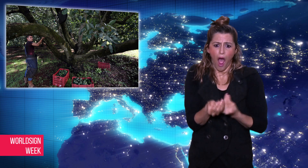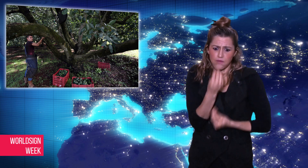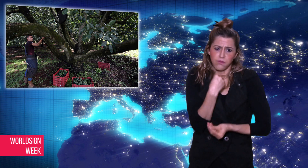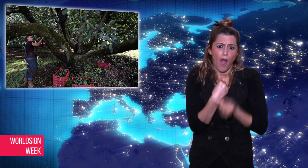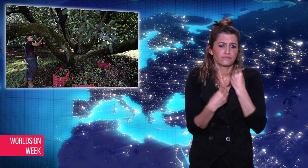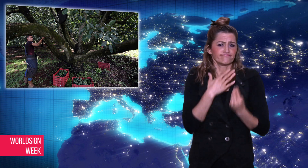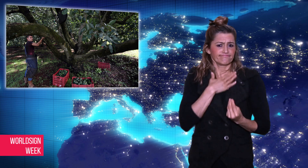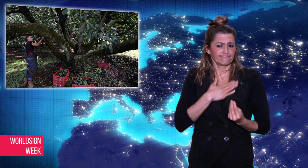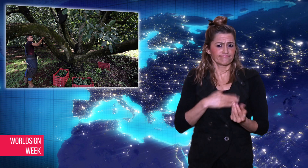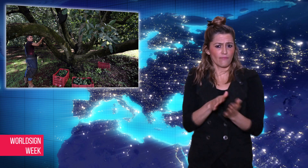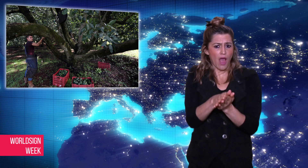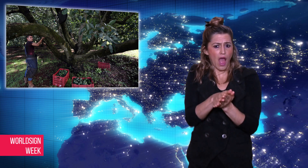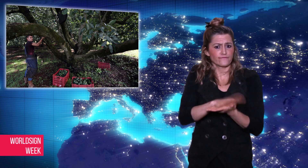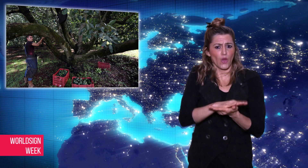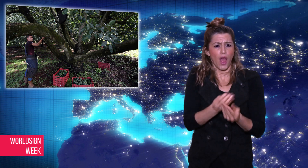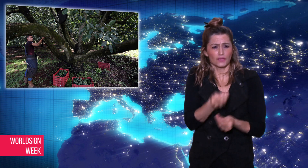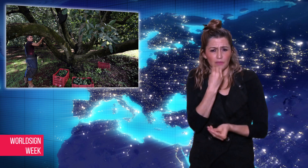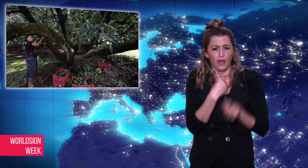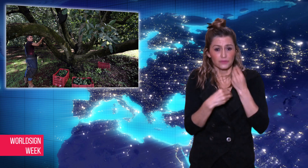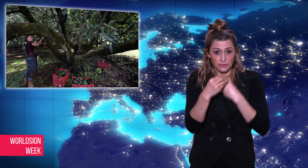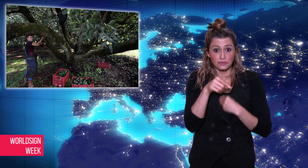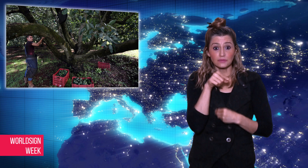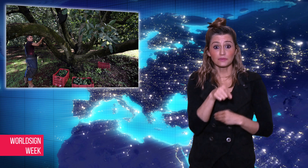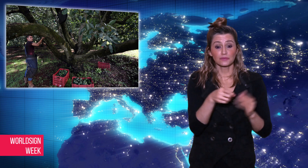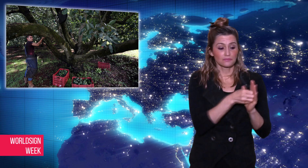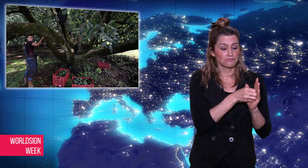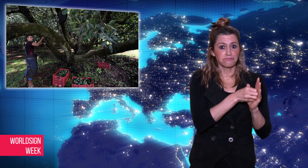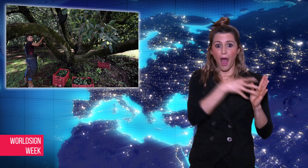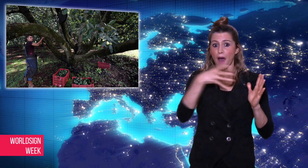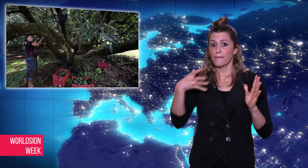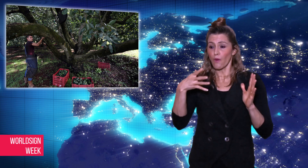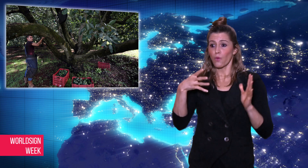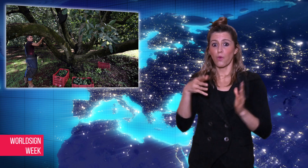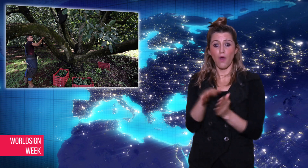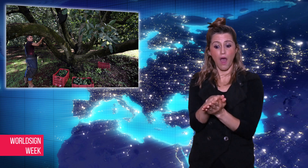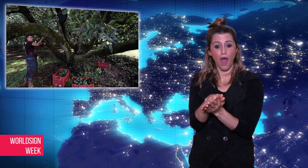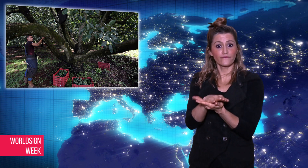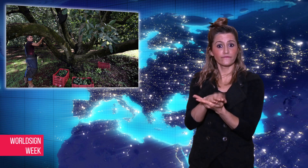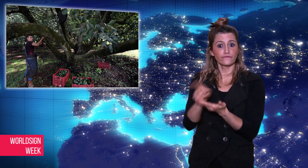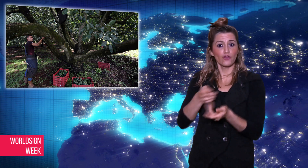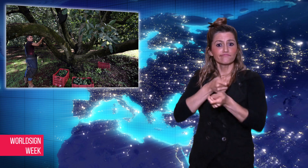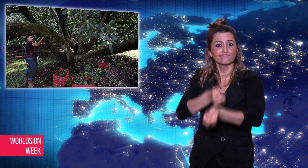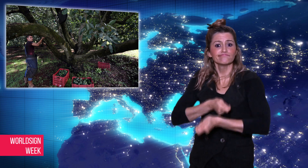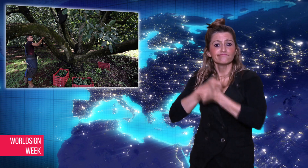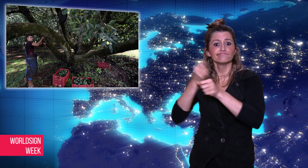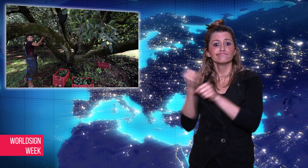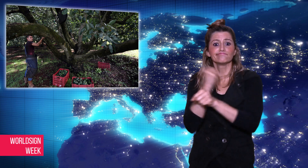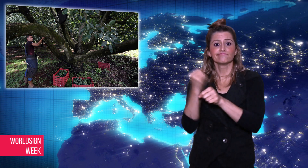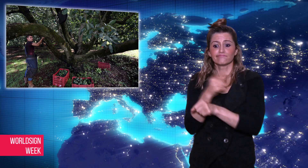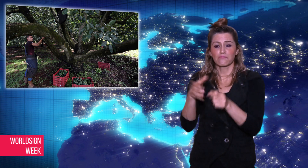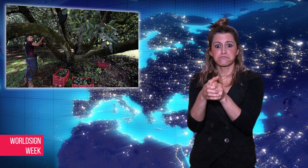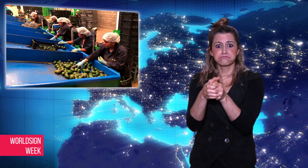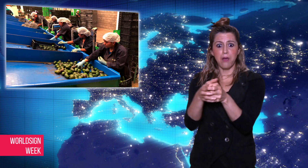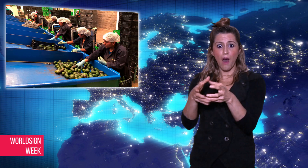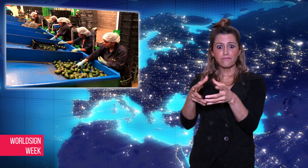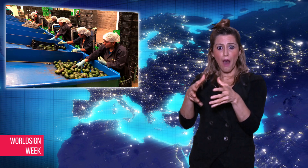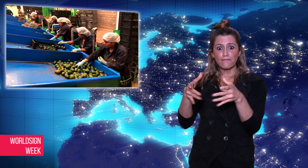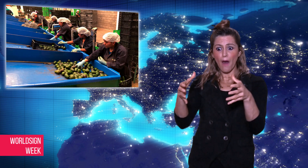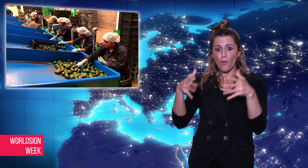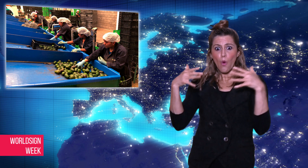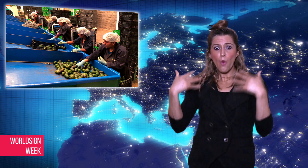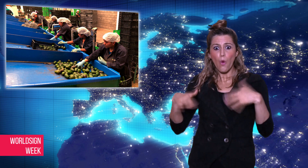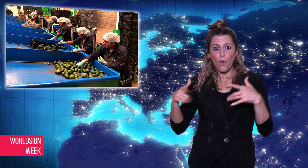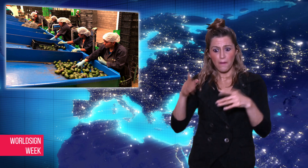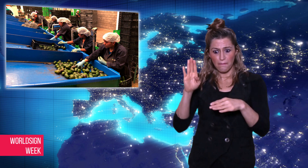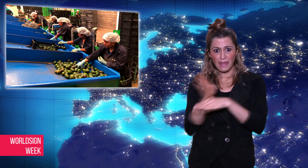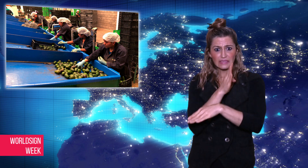growing the avocado industry, and creating